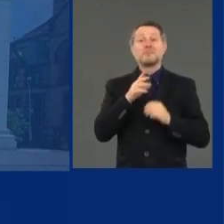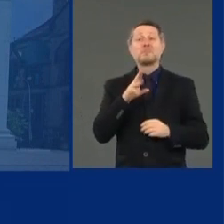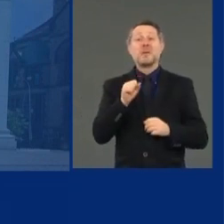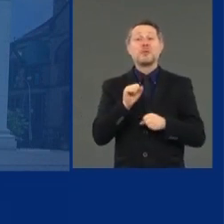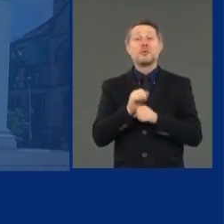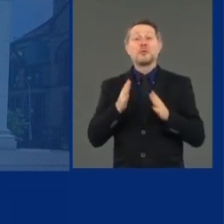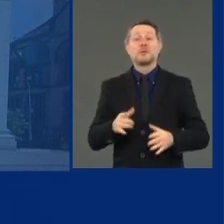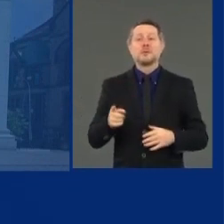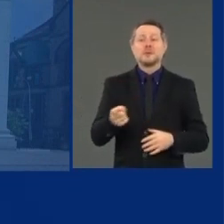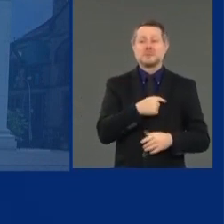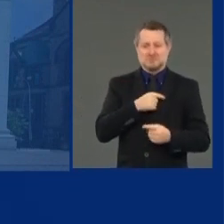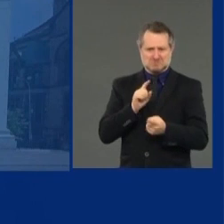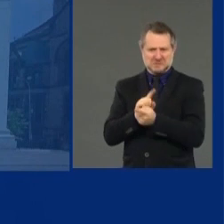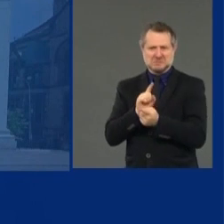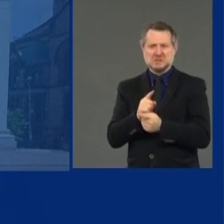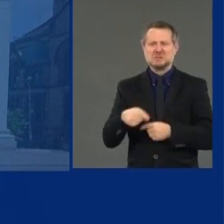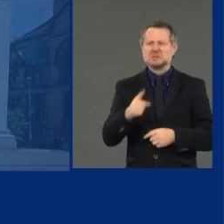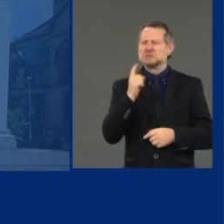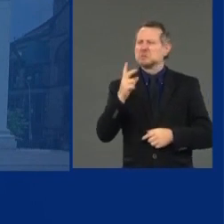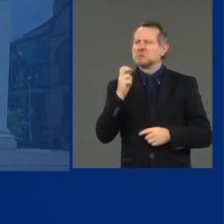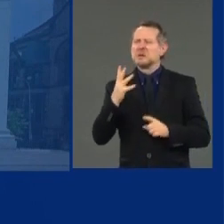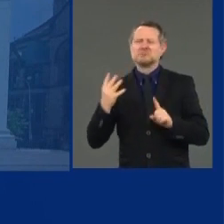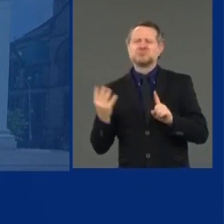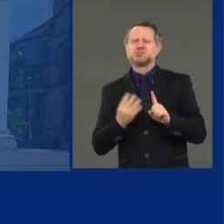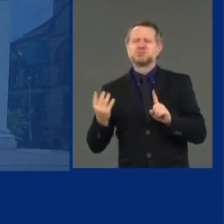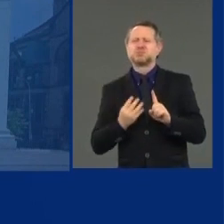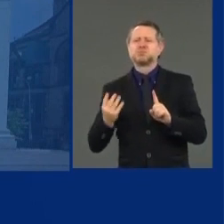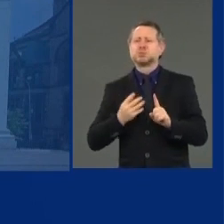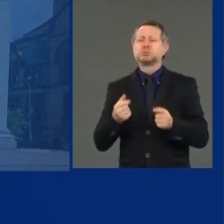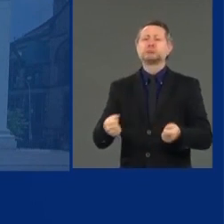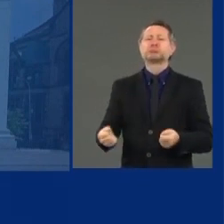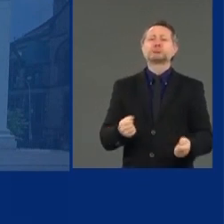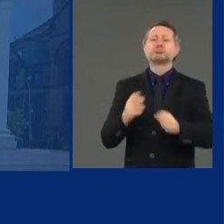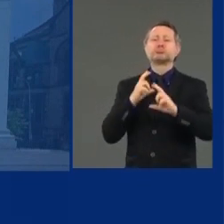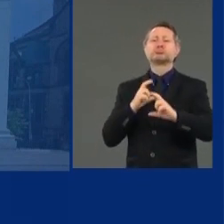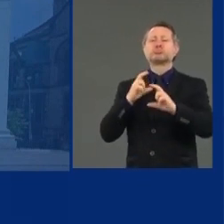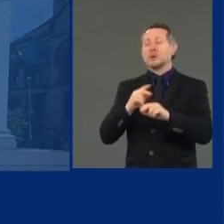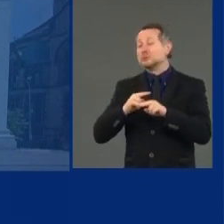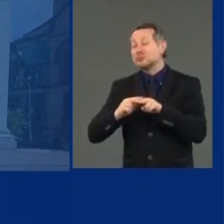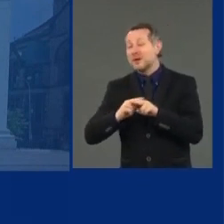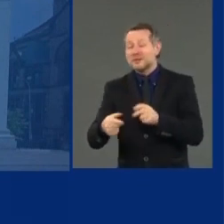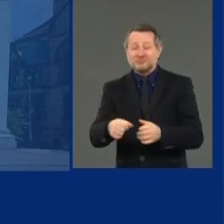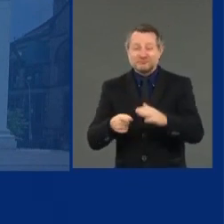WORKERS, THEY ARE DRIVING THE BUSES, THEY'RE ENCOUNTERING